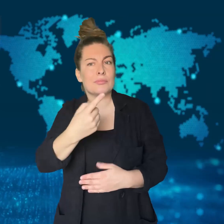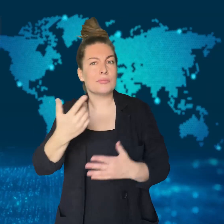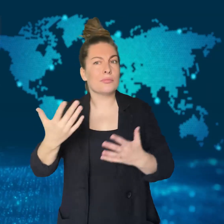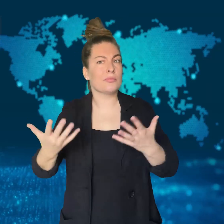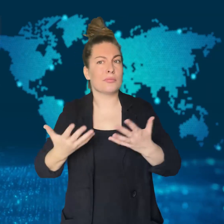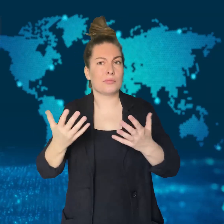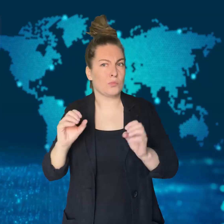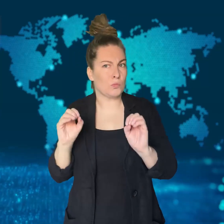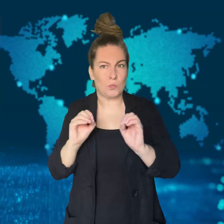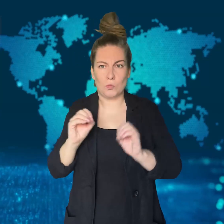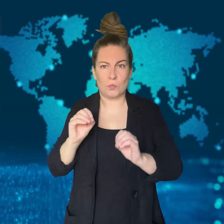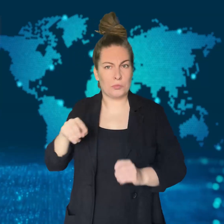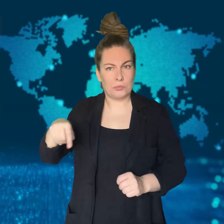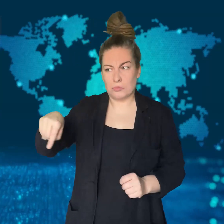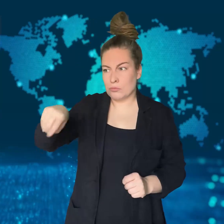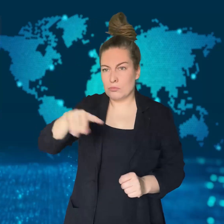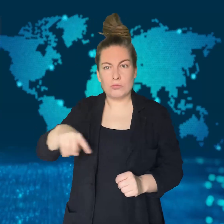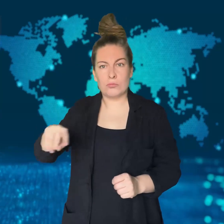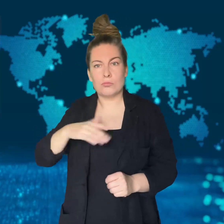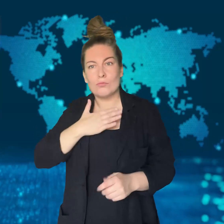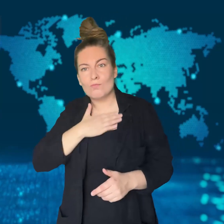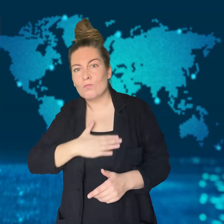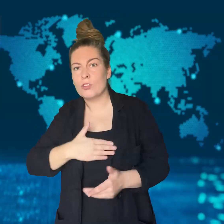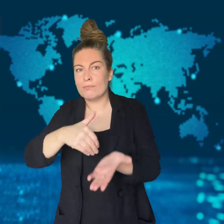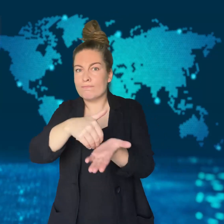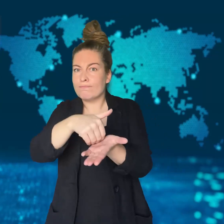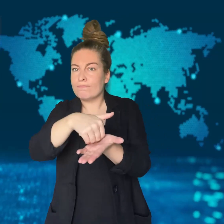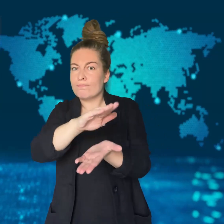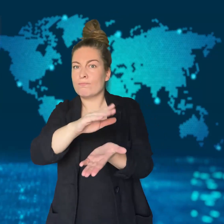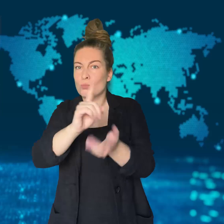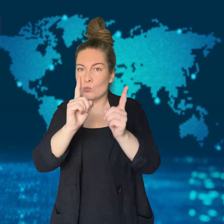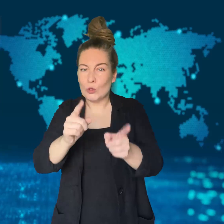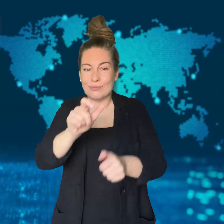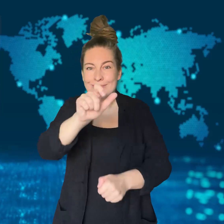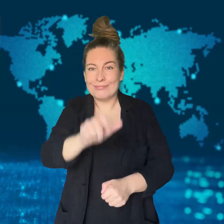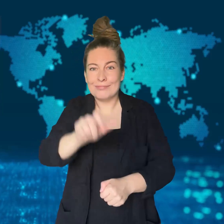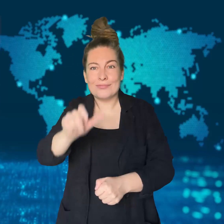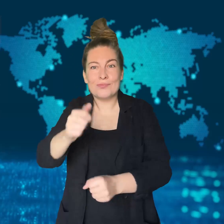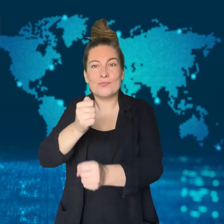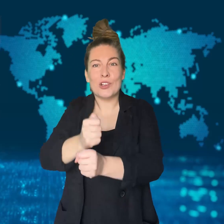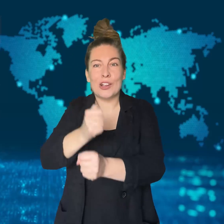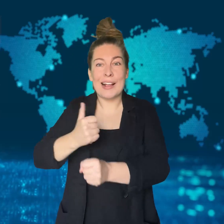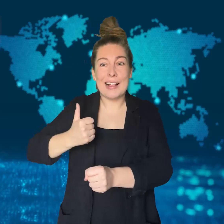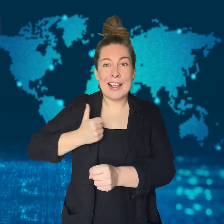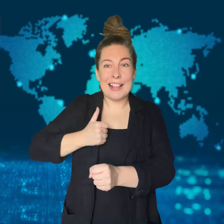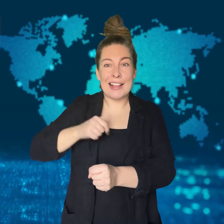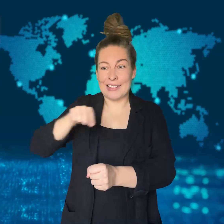Indias government said the countrys representatives